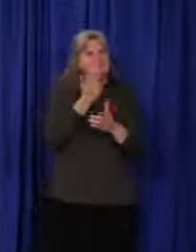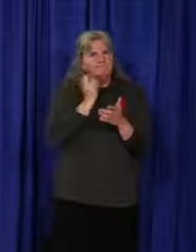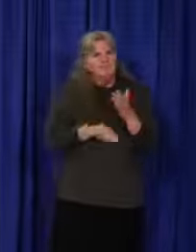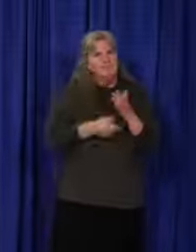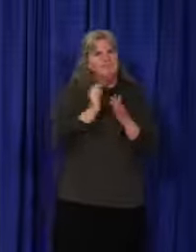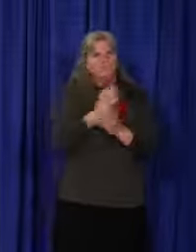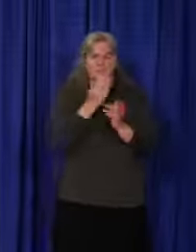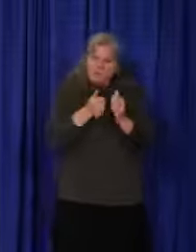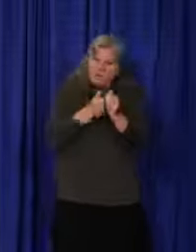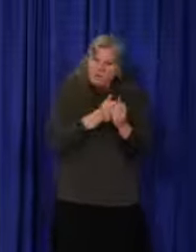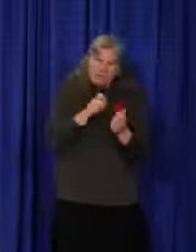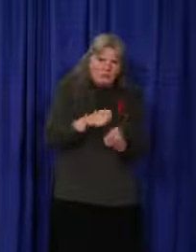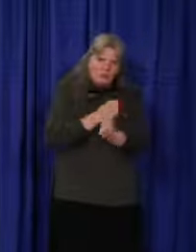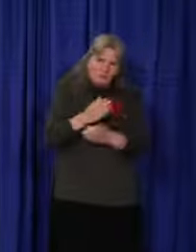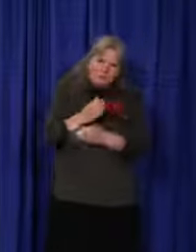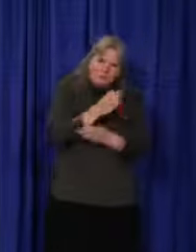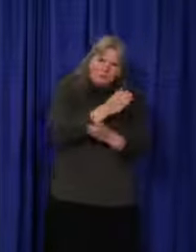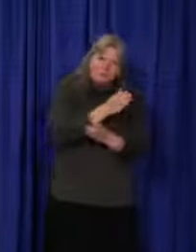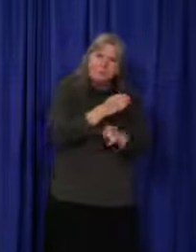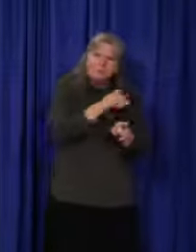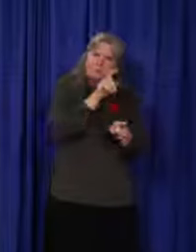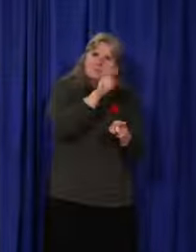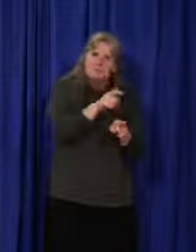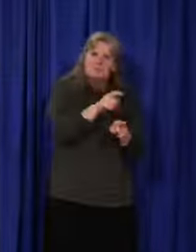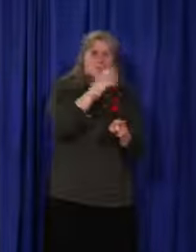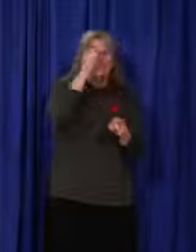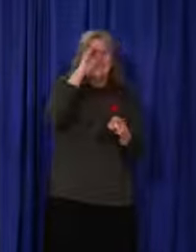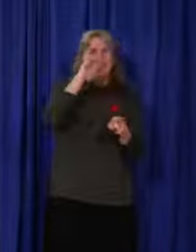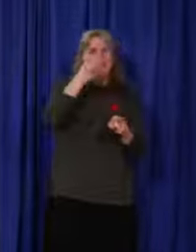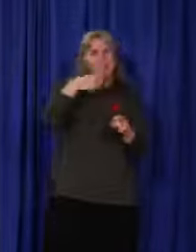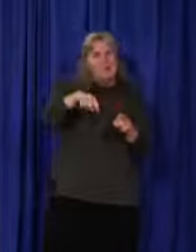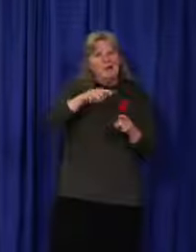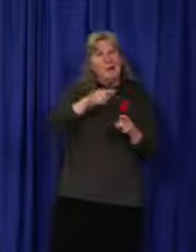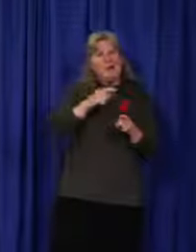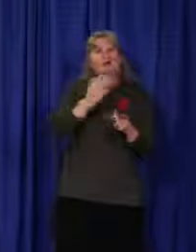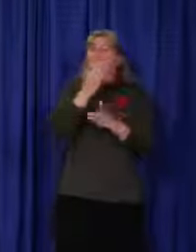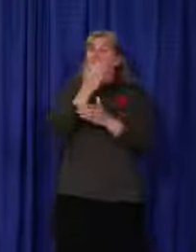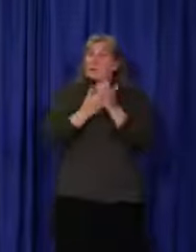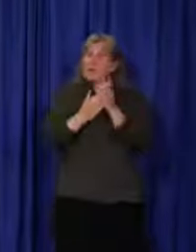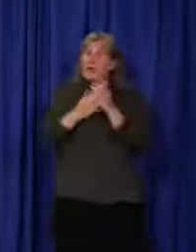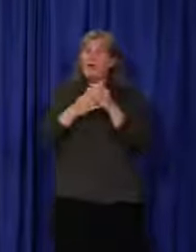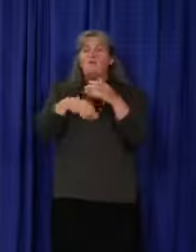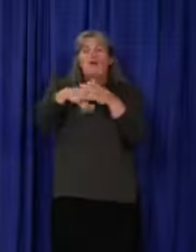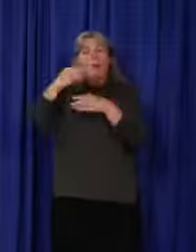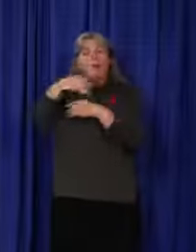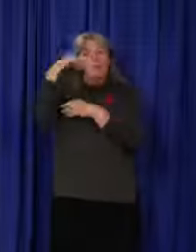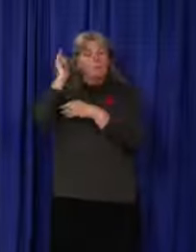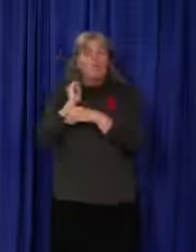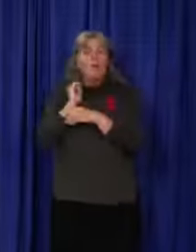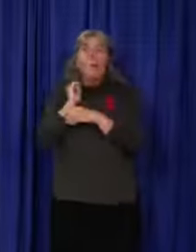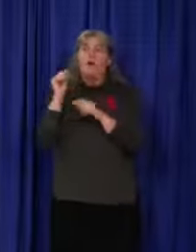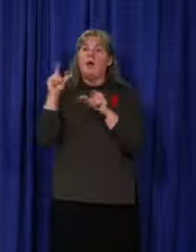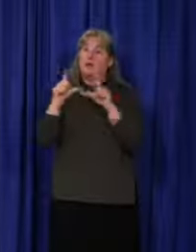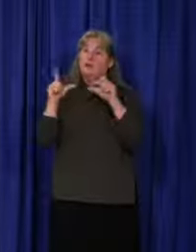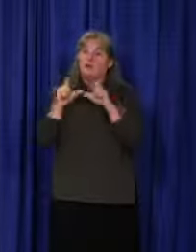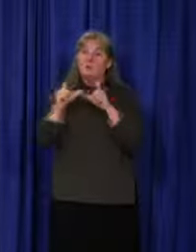Yukoners safe. We can also learn from what is happening in other jurisdictions. We have seen what happens when